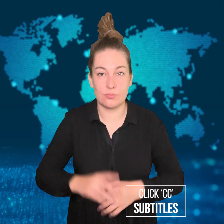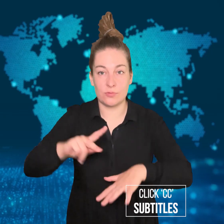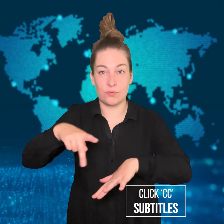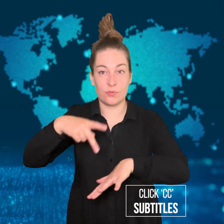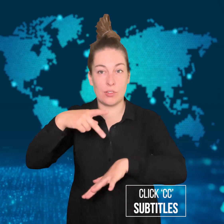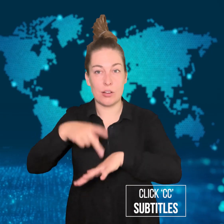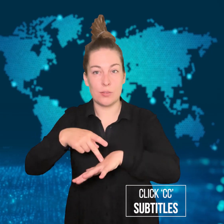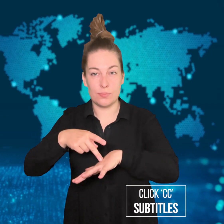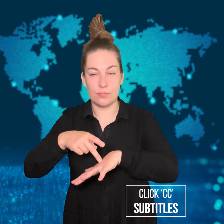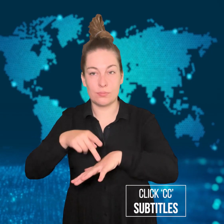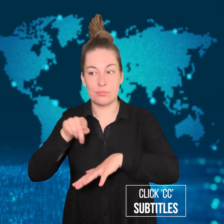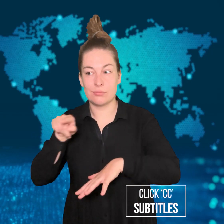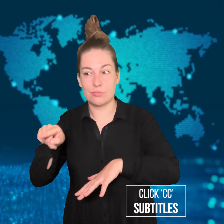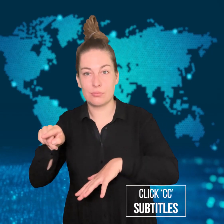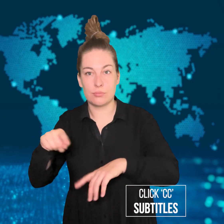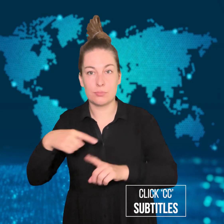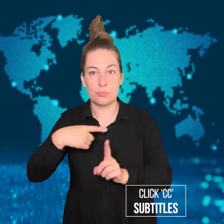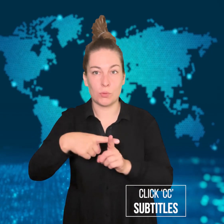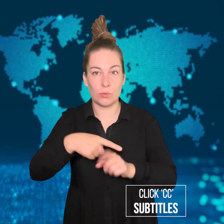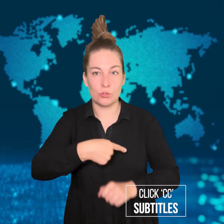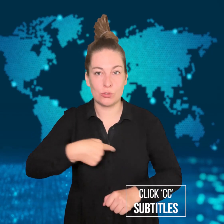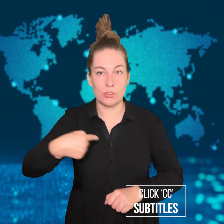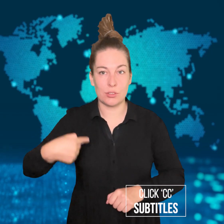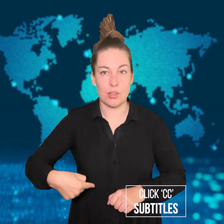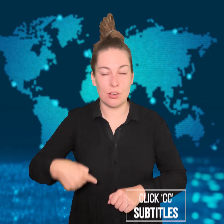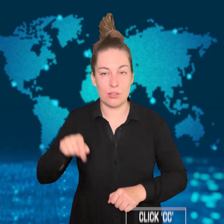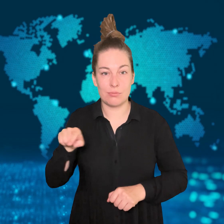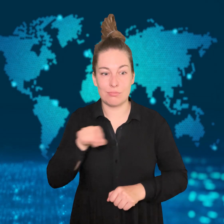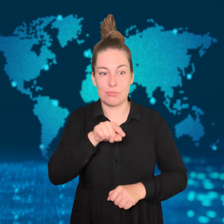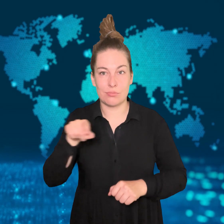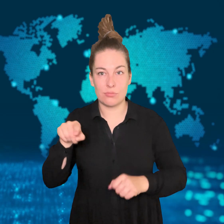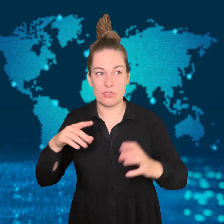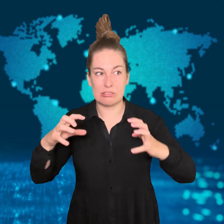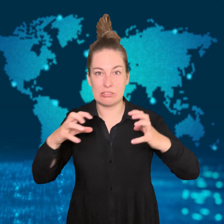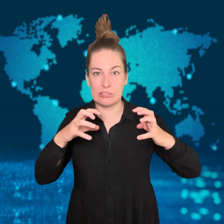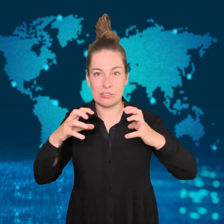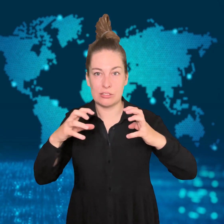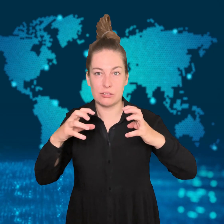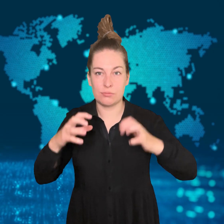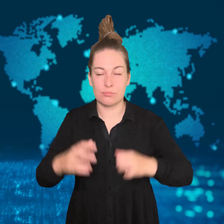Feud with China